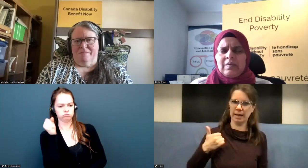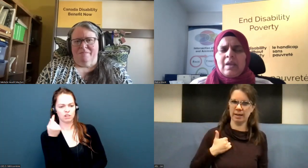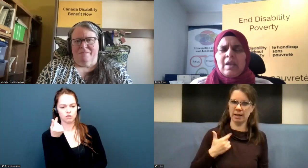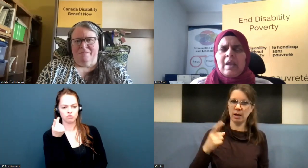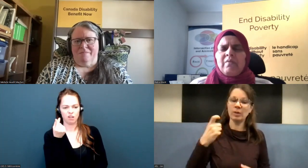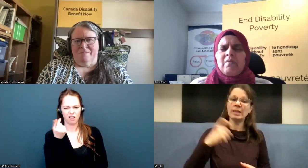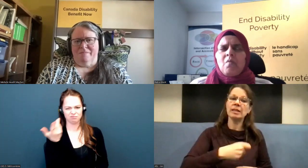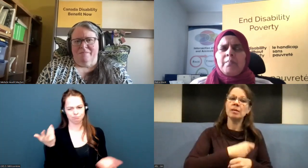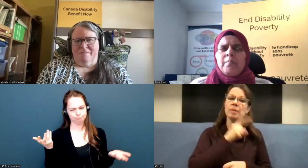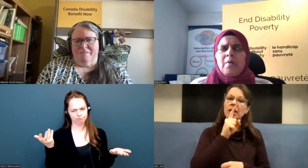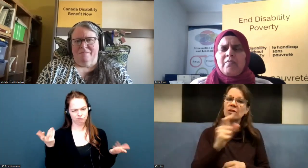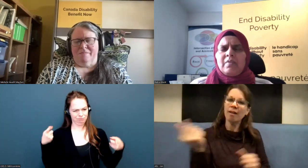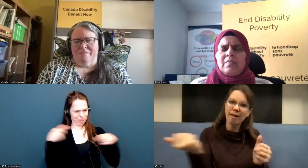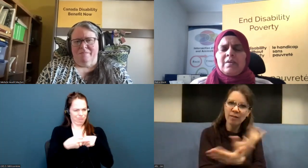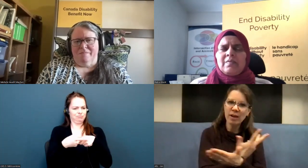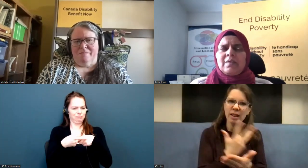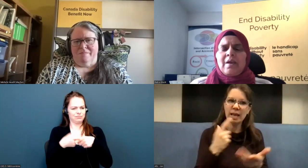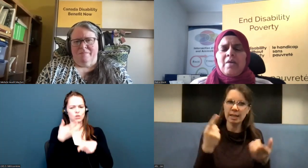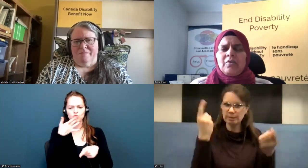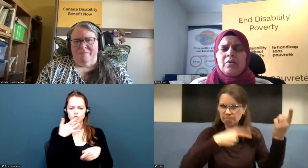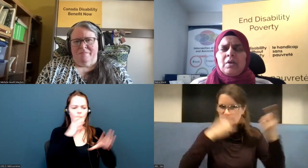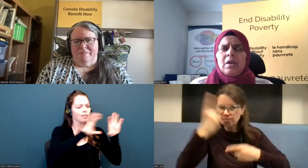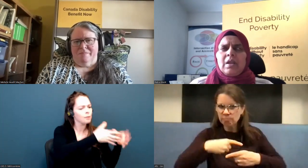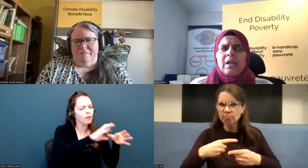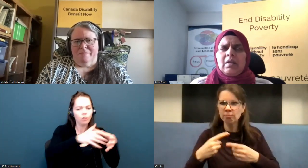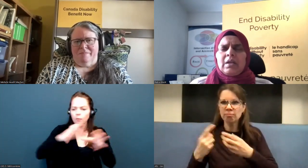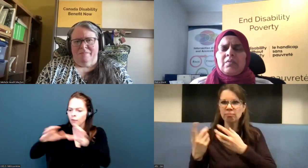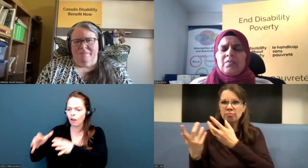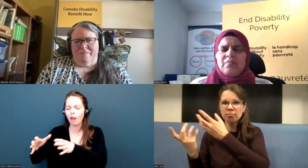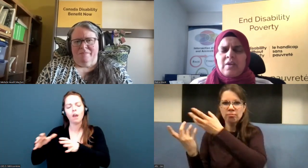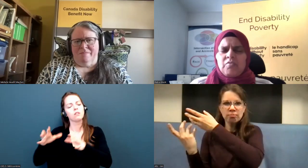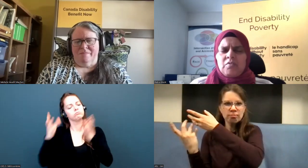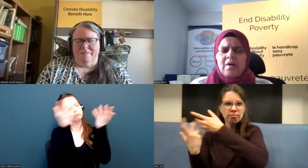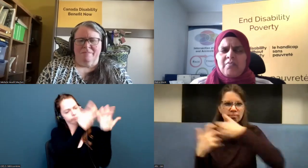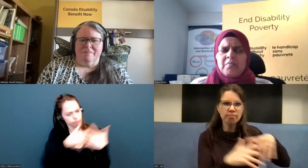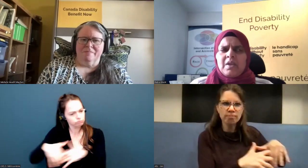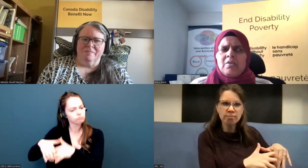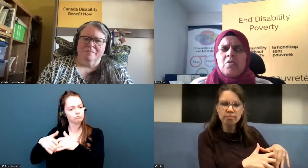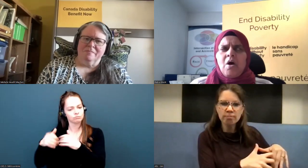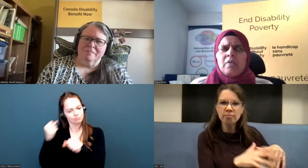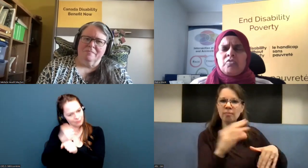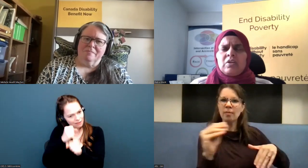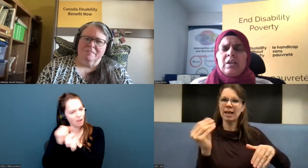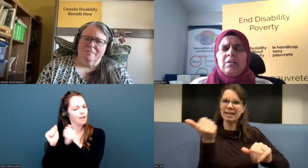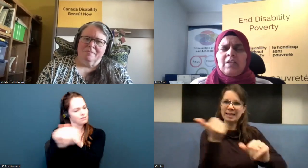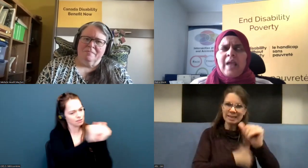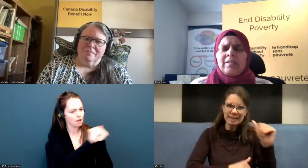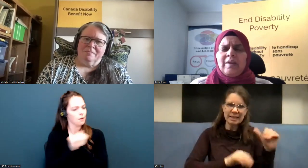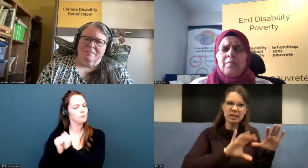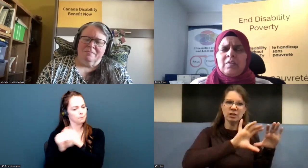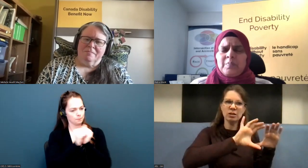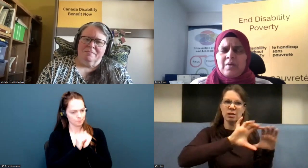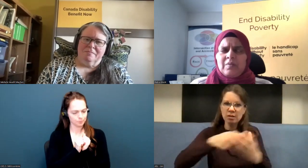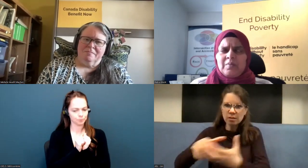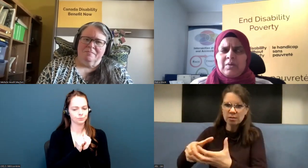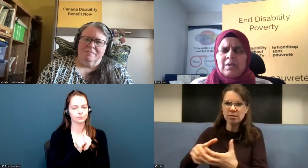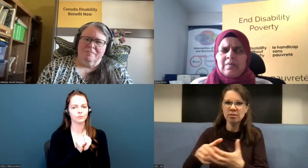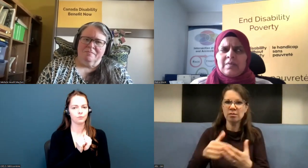AND WE WANT PROVINCES AND OTHER AREAS OF FEDERAL GOVERNMENT NOT TO NEGLECT THEIR RESPONSIBILITIES